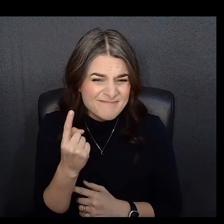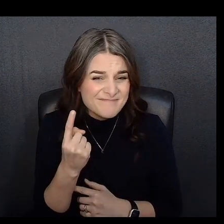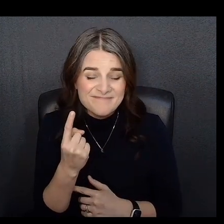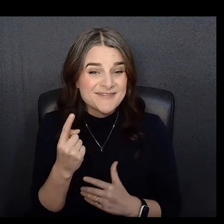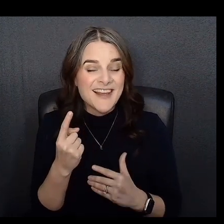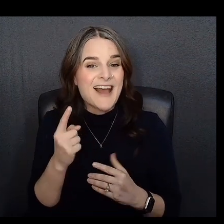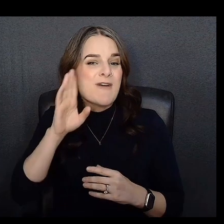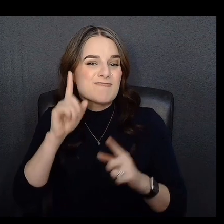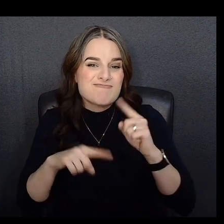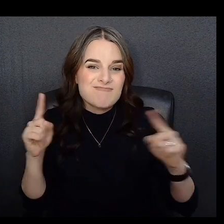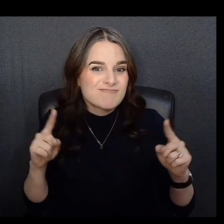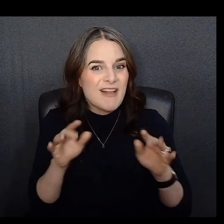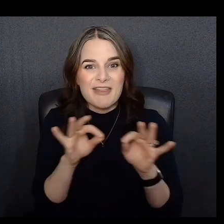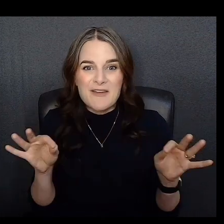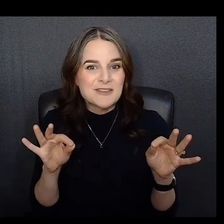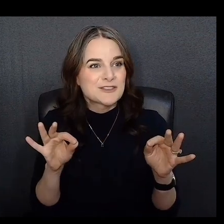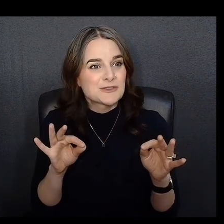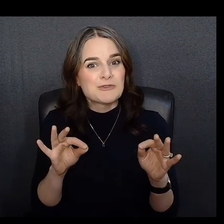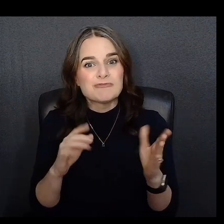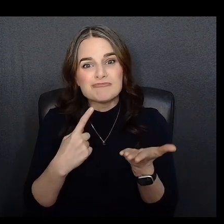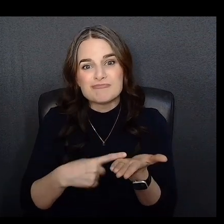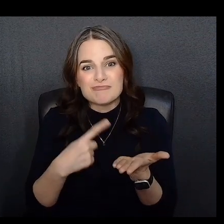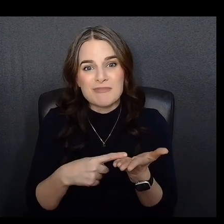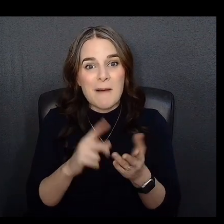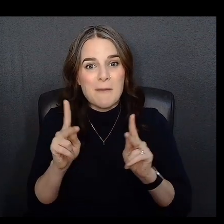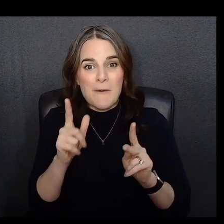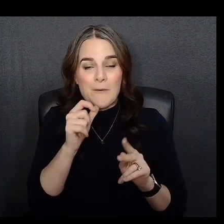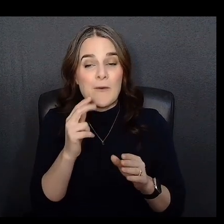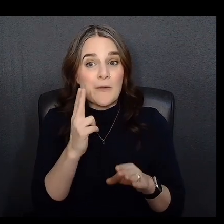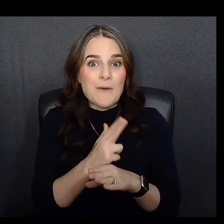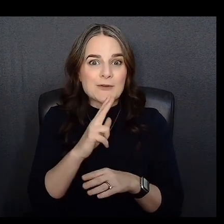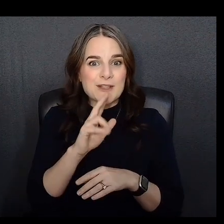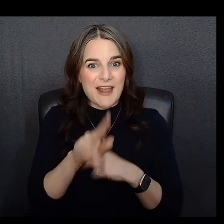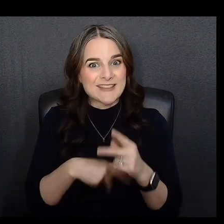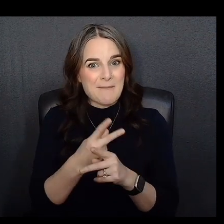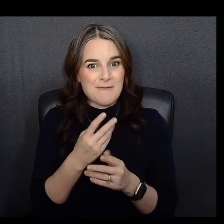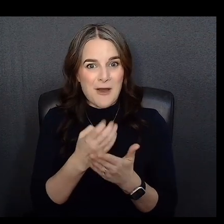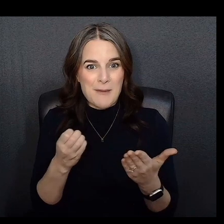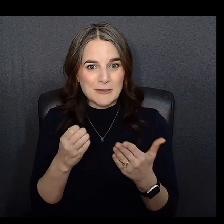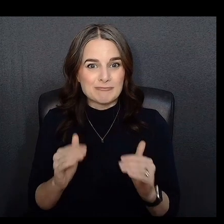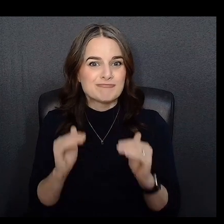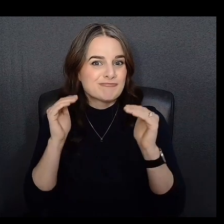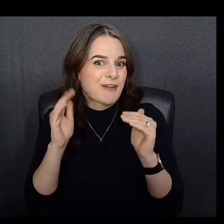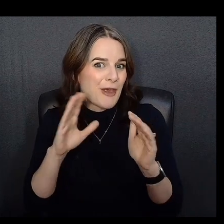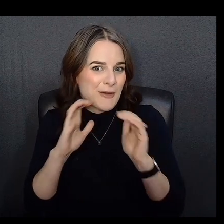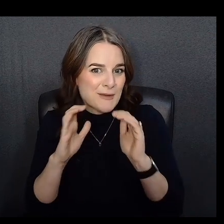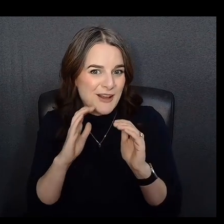also to refer to folks who use this type of equipment to enhance their communication.